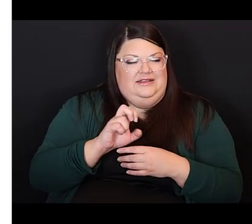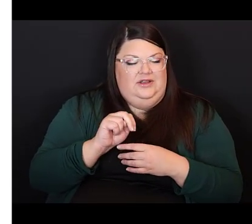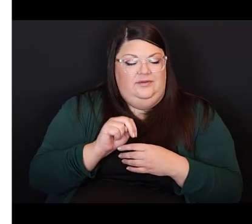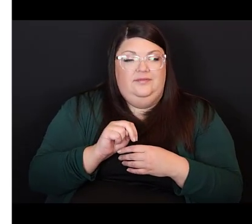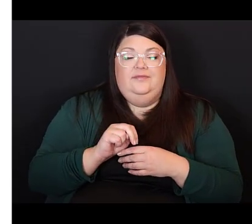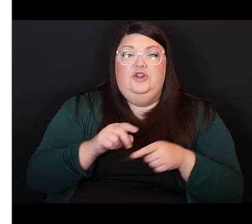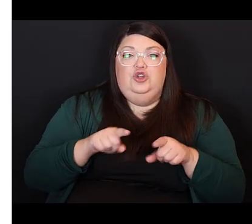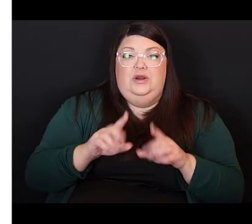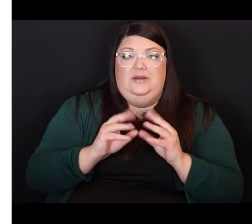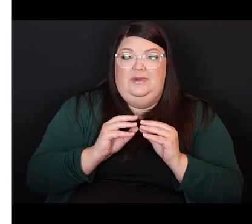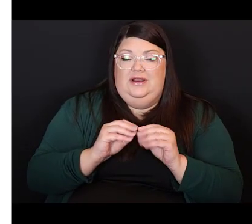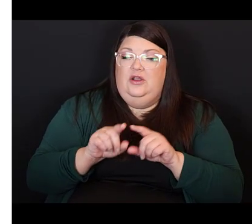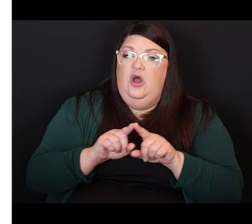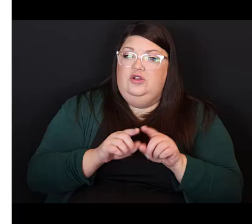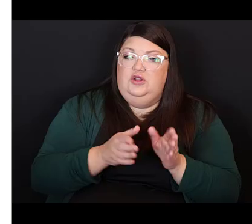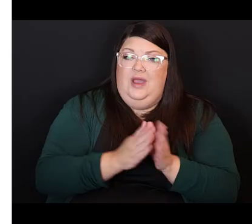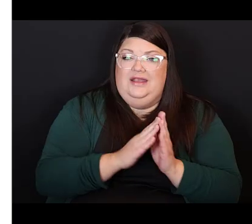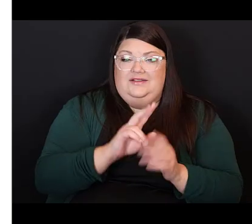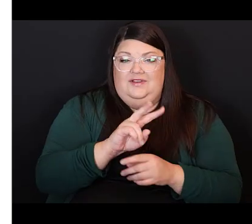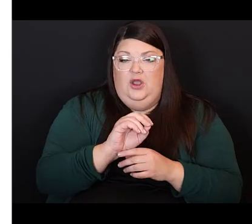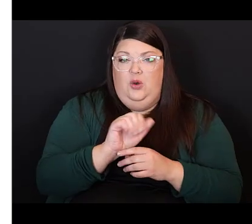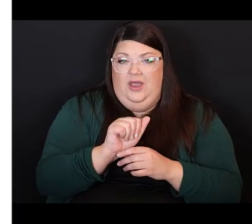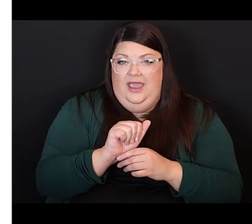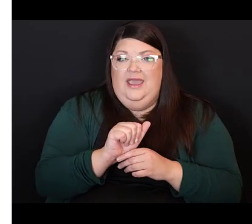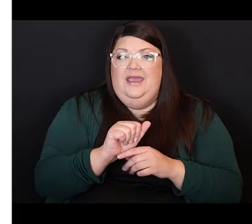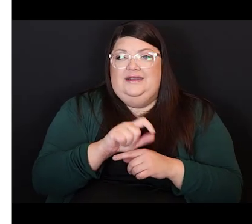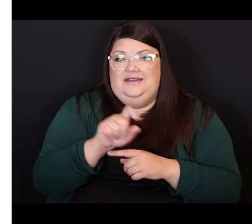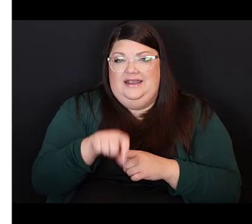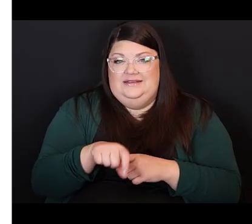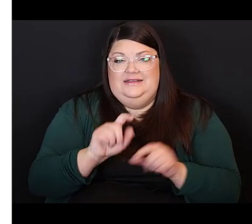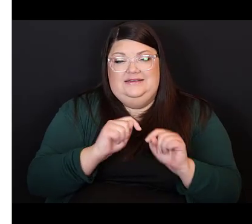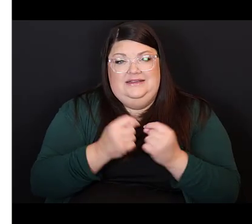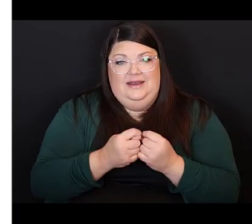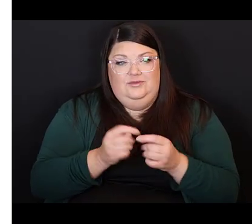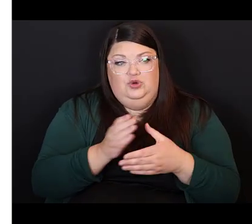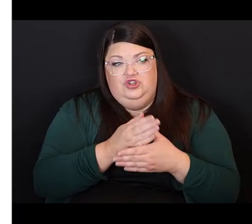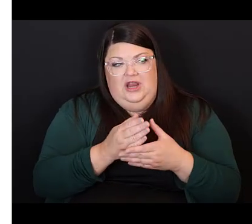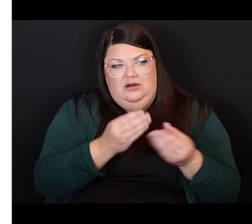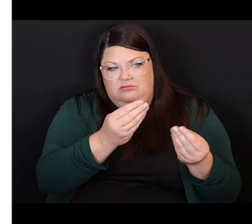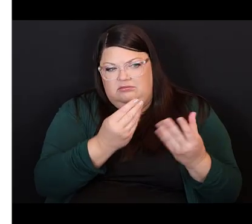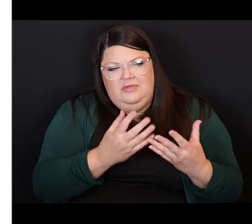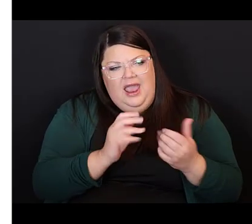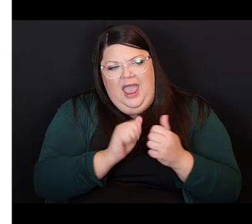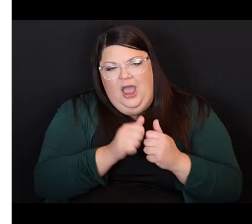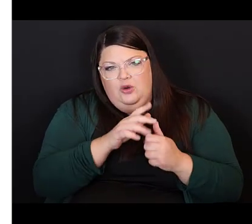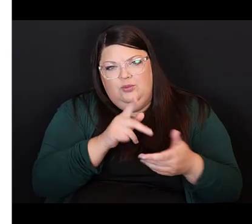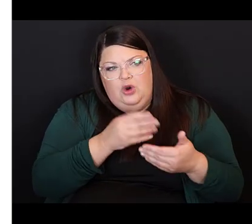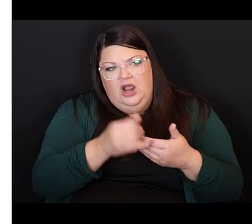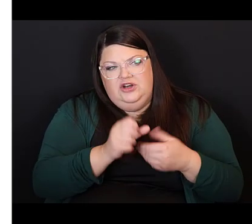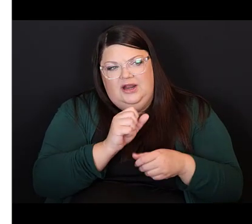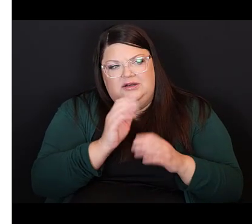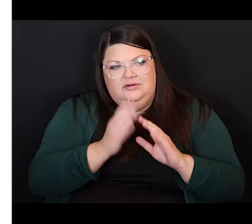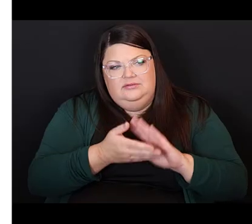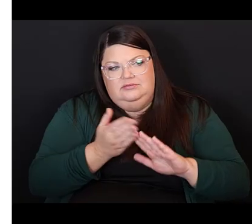we also asked the VOA team to share with us how the program operates on a day-to-day basis—who